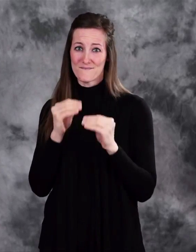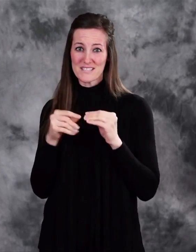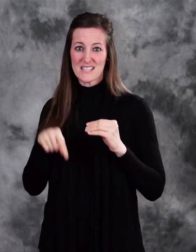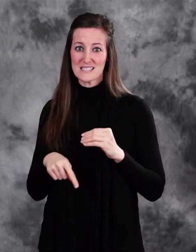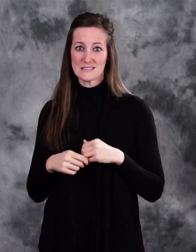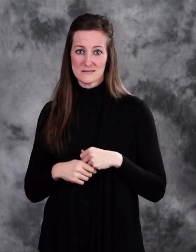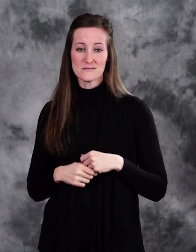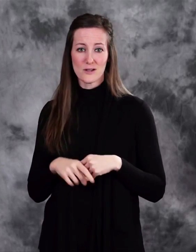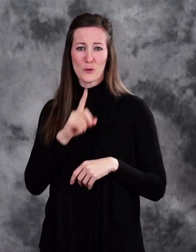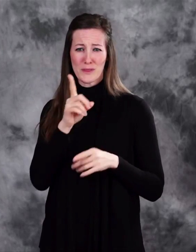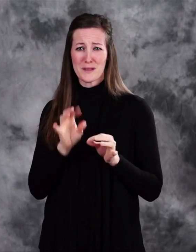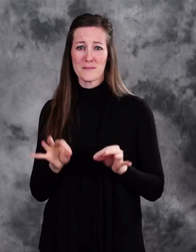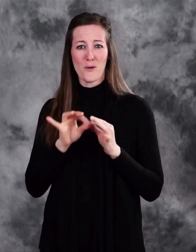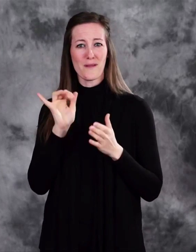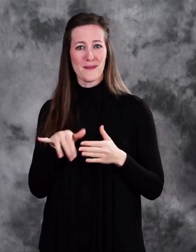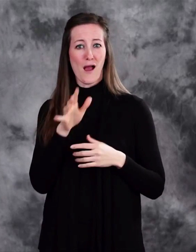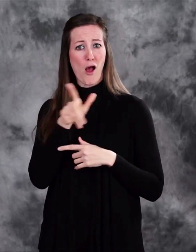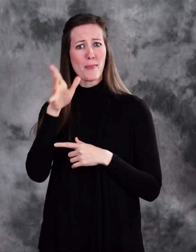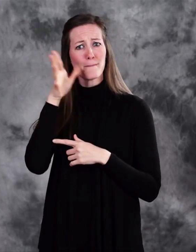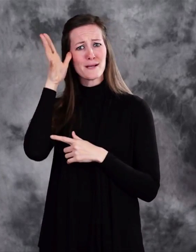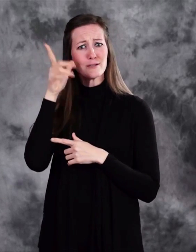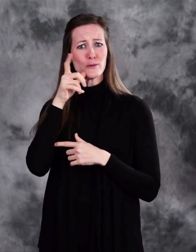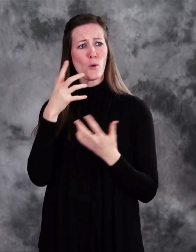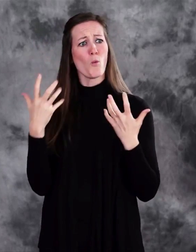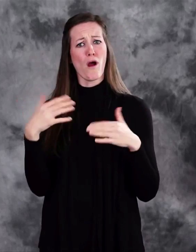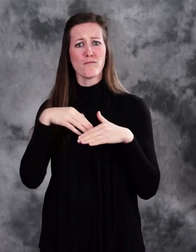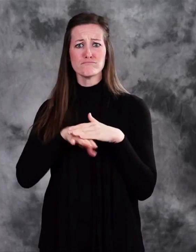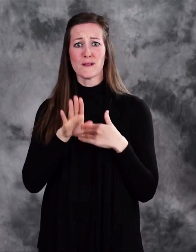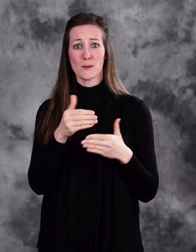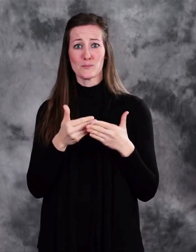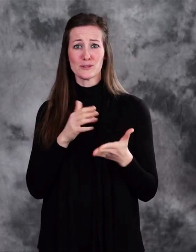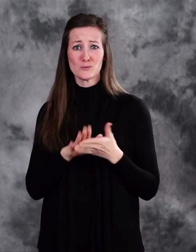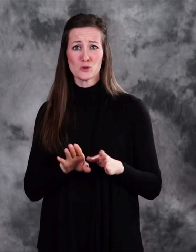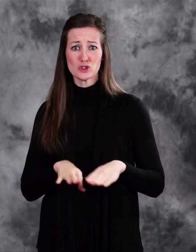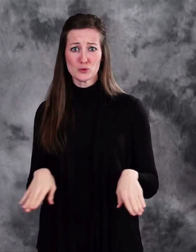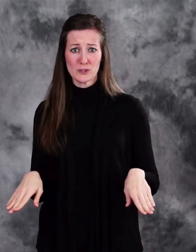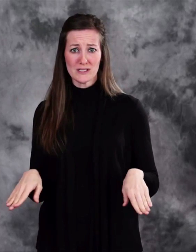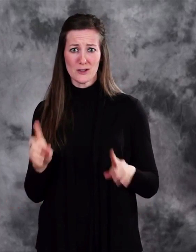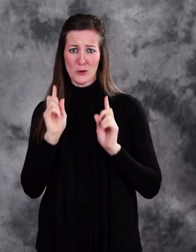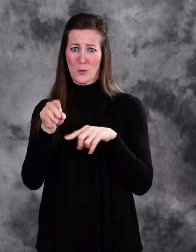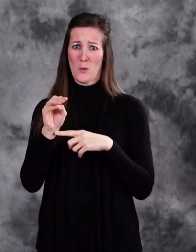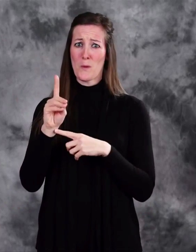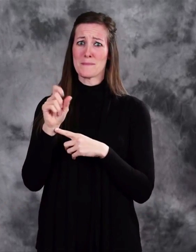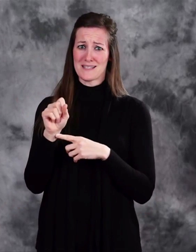so that all parents who want to enroll their children at MDS